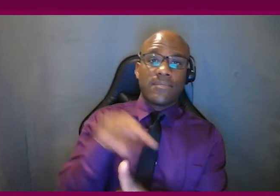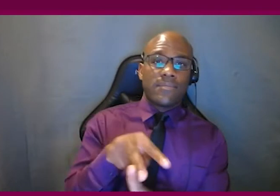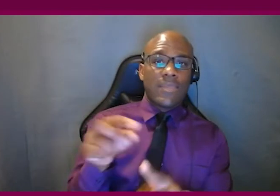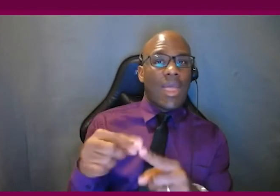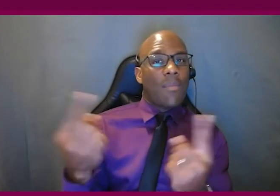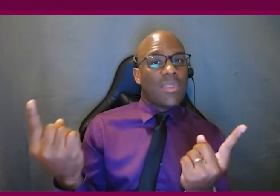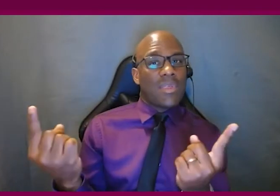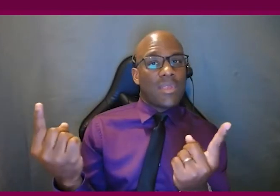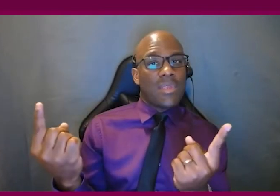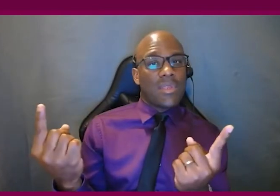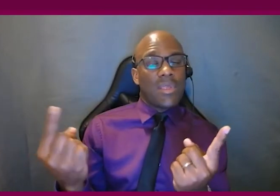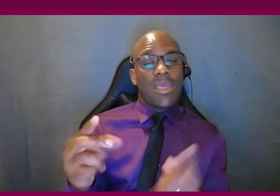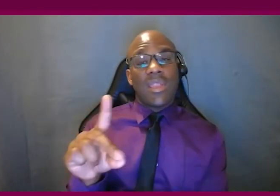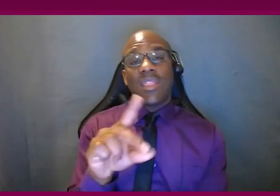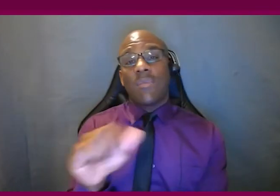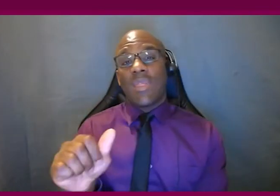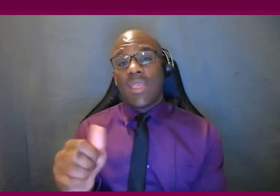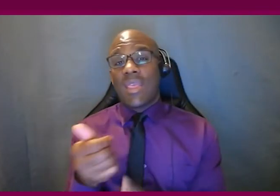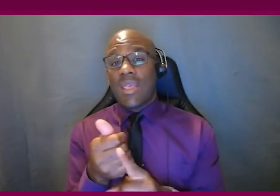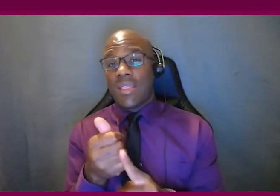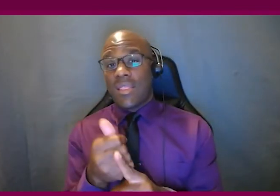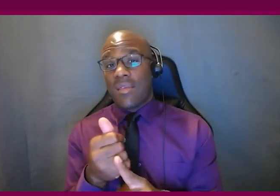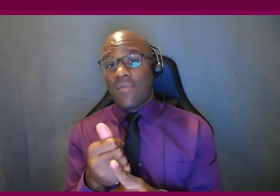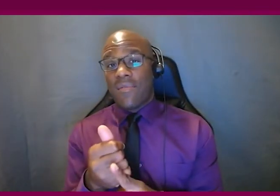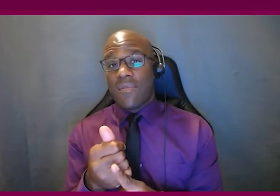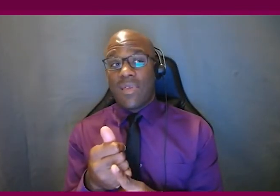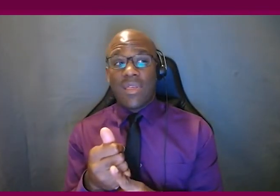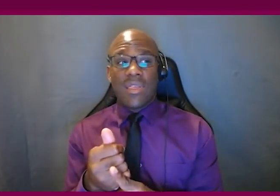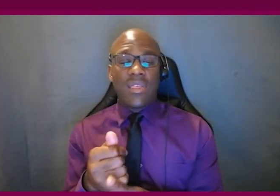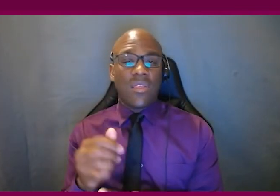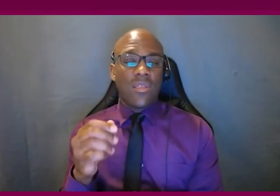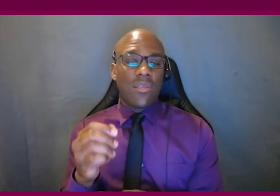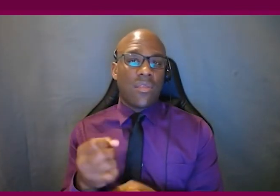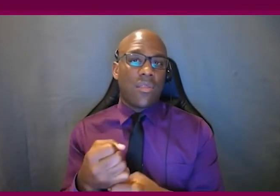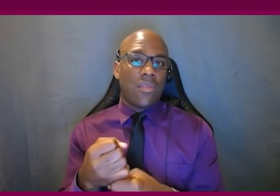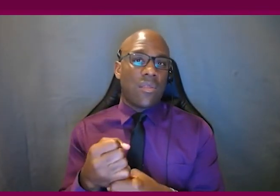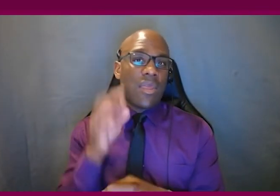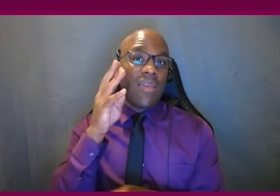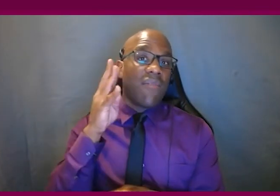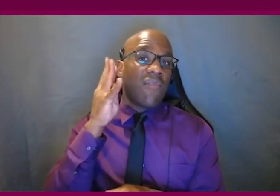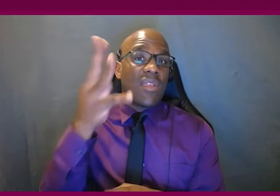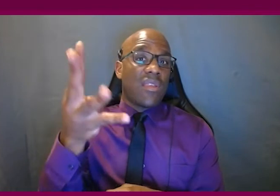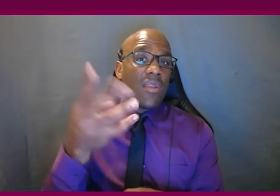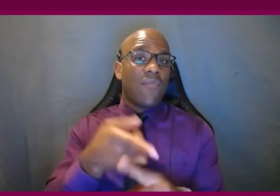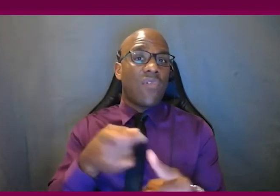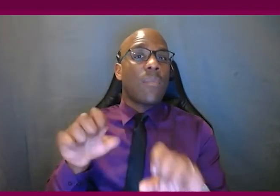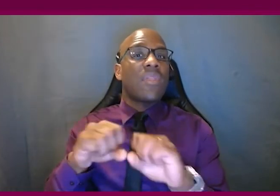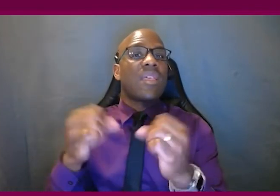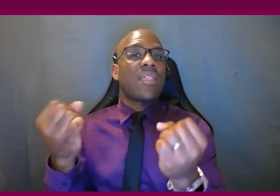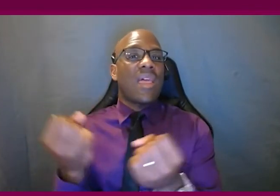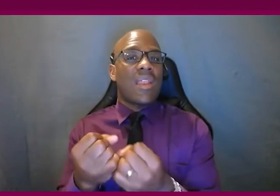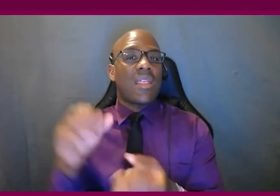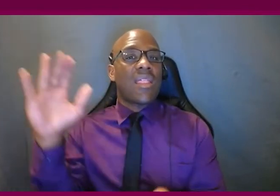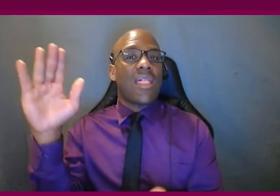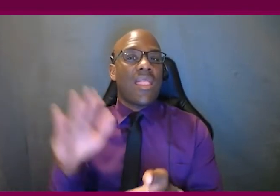So I am somebody that uses a mobility scooter, but if I come across a set of stairs, I'm